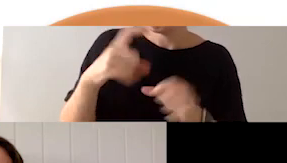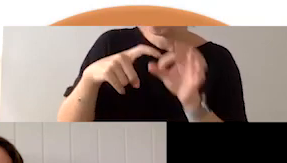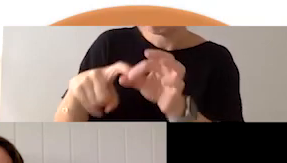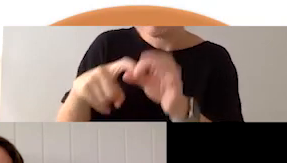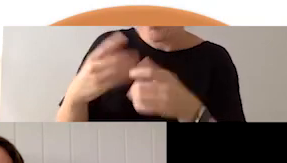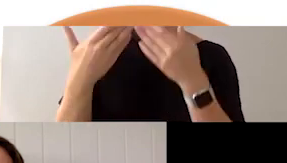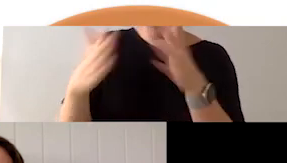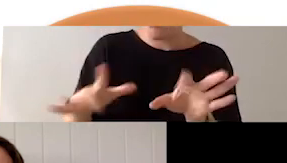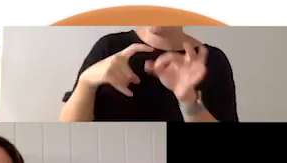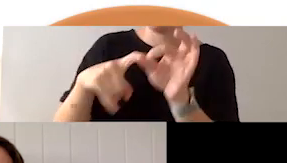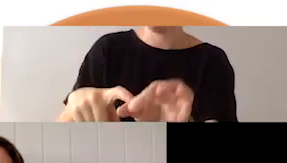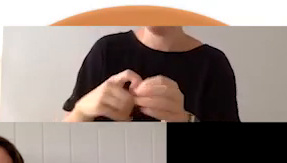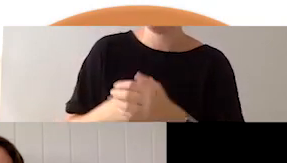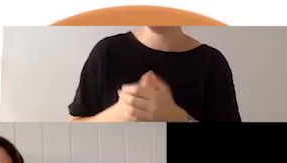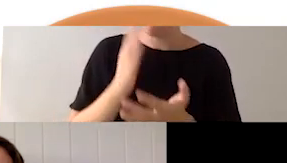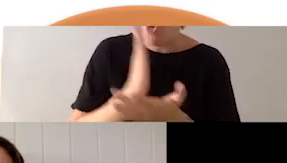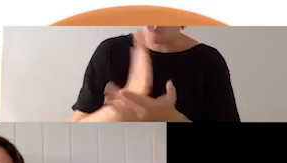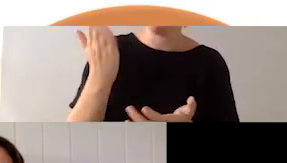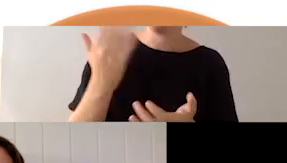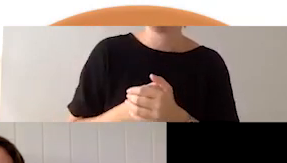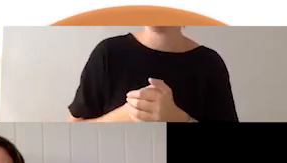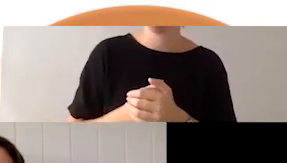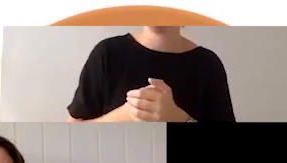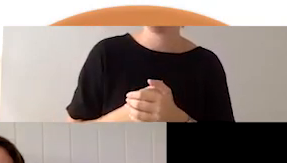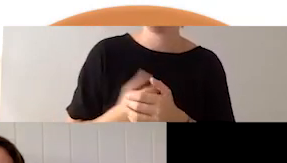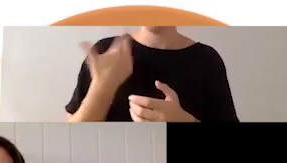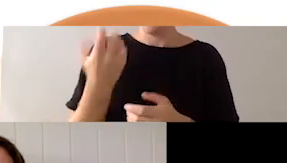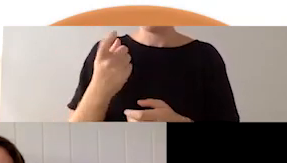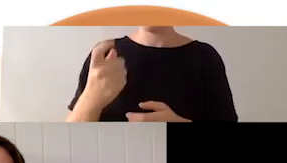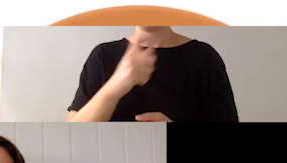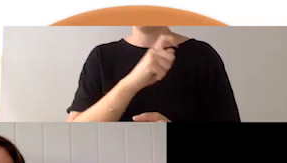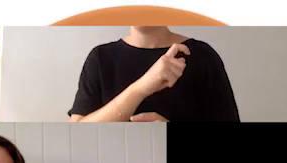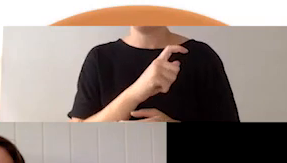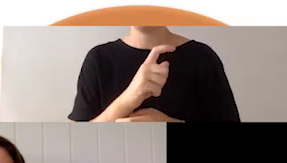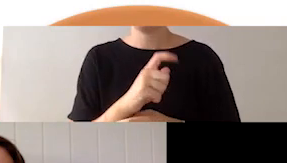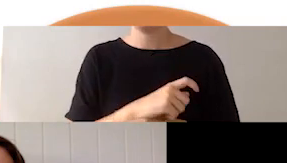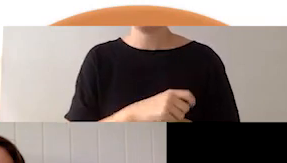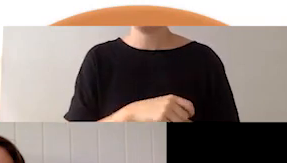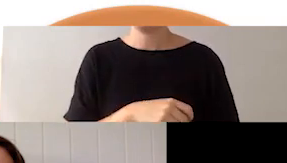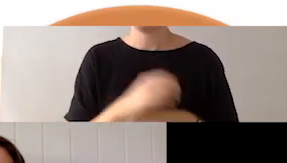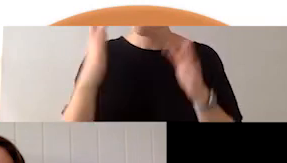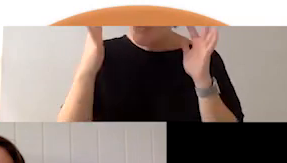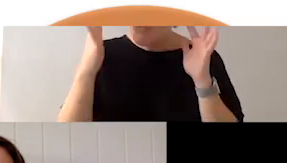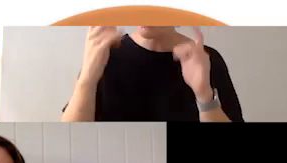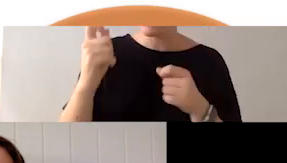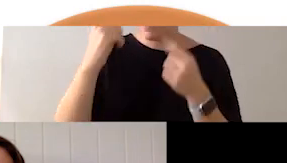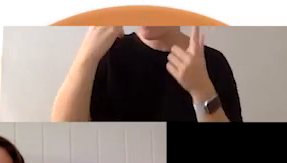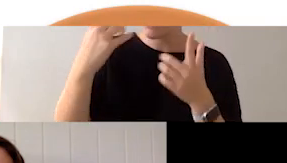is, when we have trust and understanding, - sorry, curiosity and understanding, that's when we get real innovation. When we